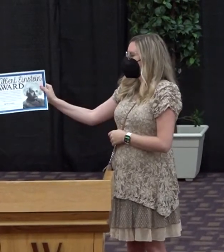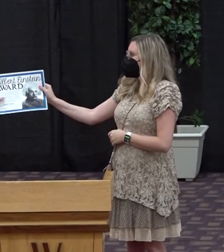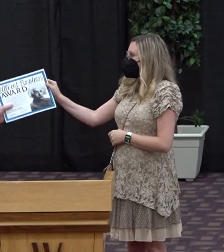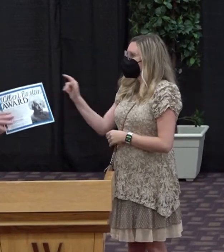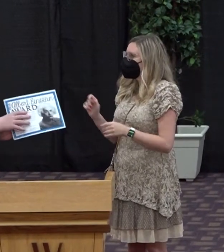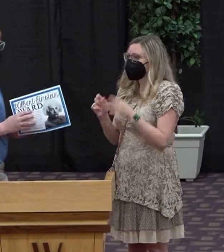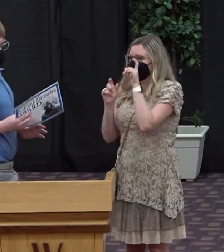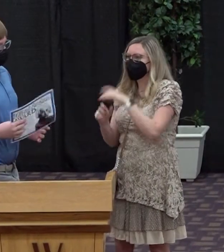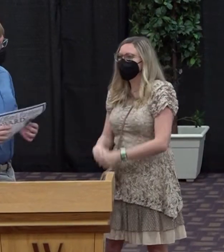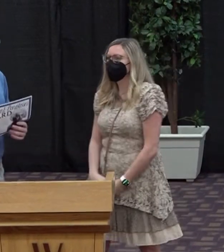Thank you.